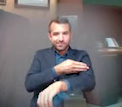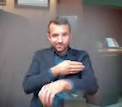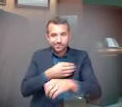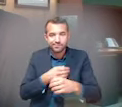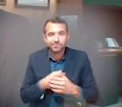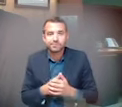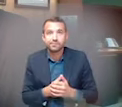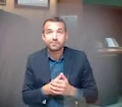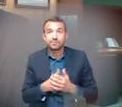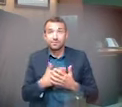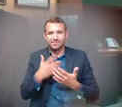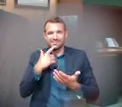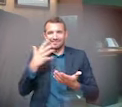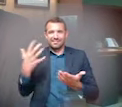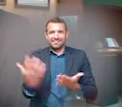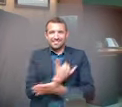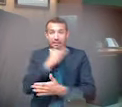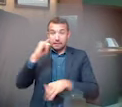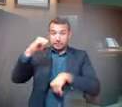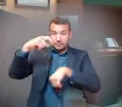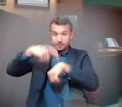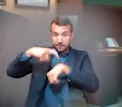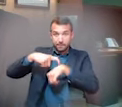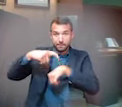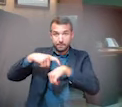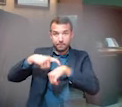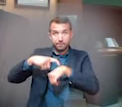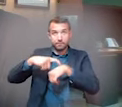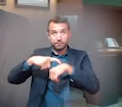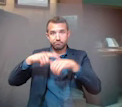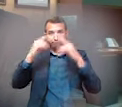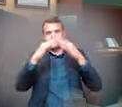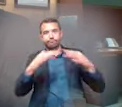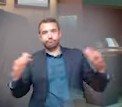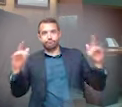to spend the time upfront having as diverse a team